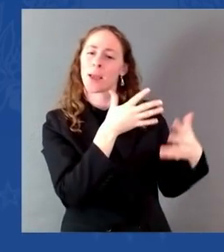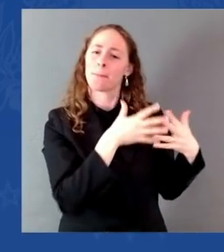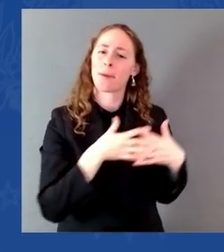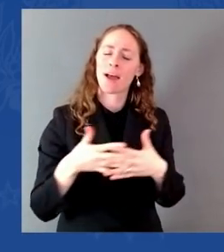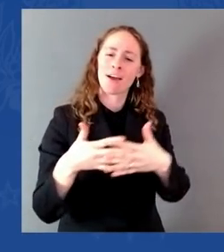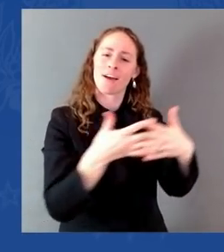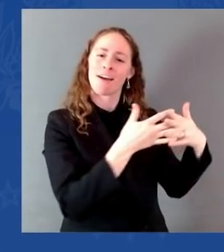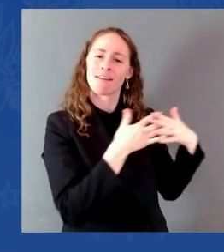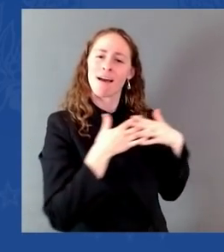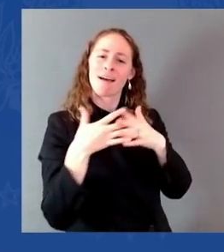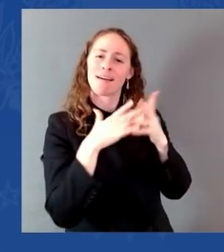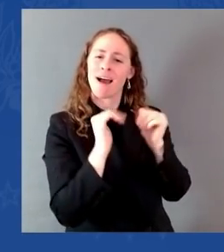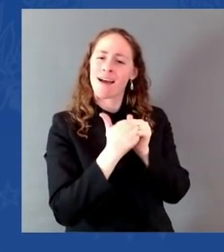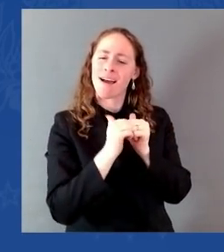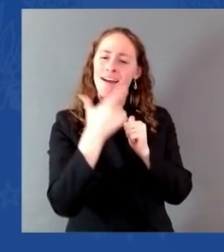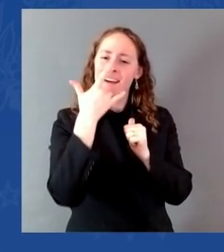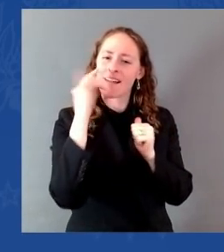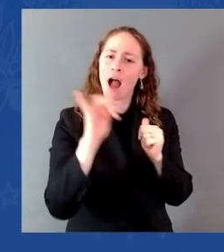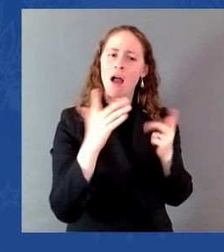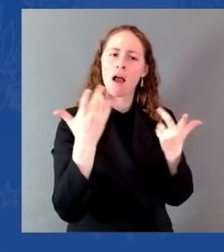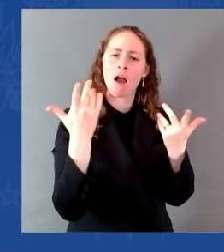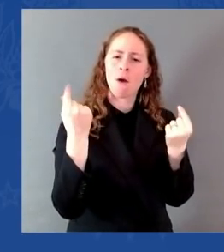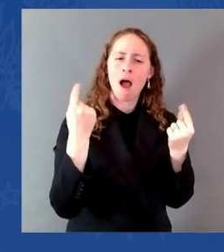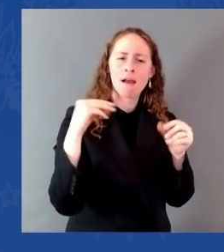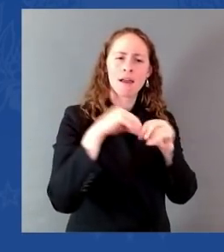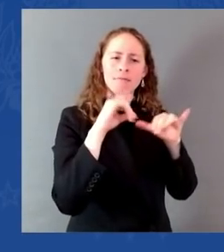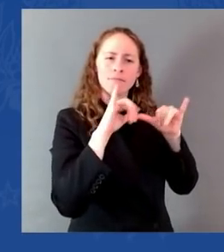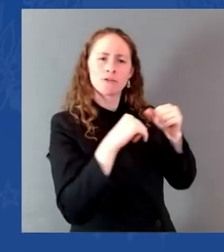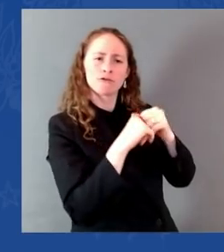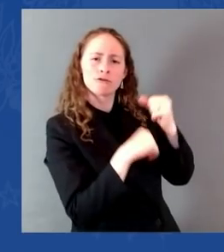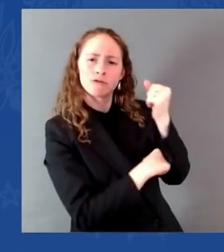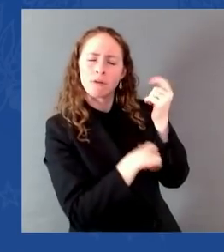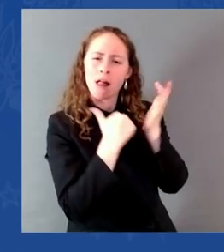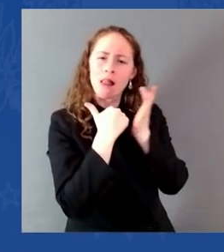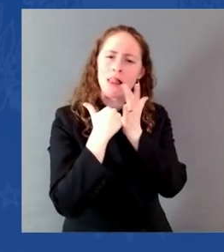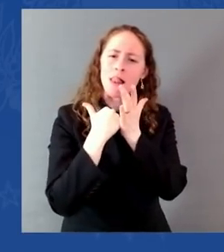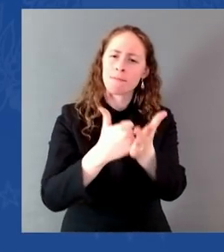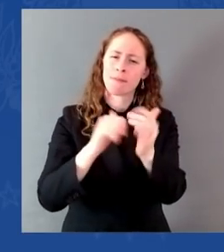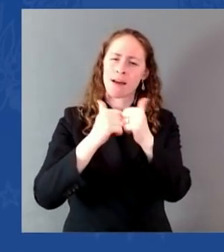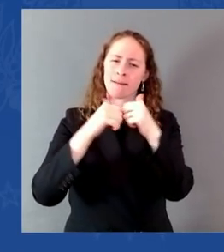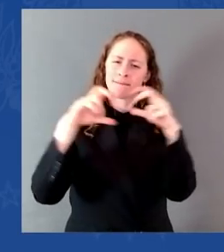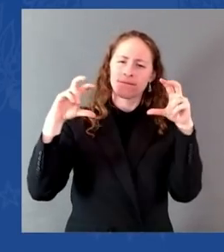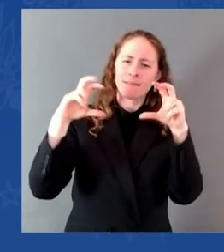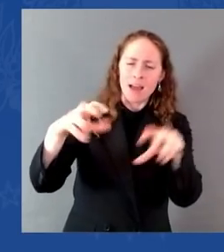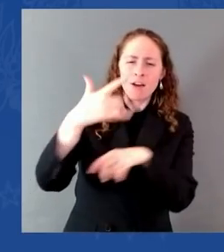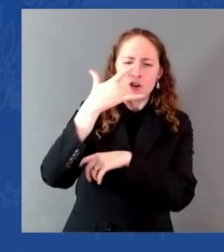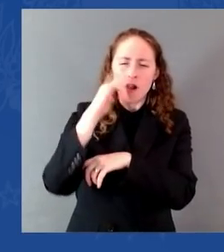what they need -- hear firsthand -- and showcase how our Bipartisan Infrastructure Law,